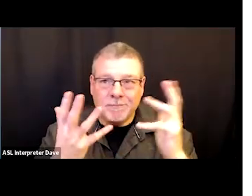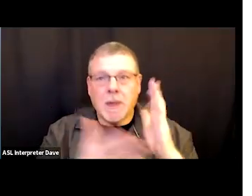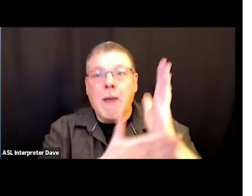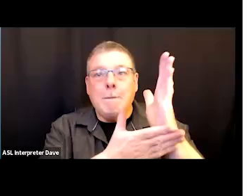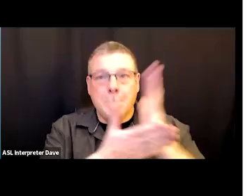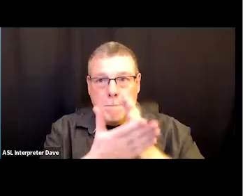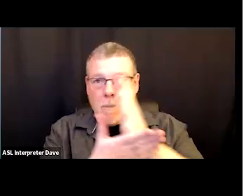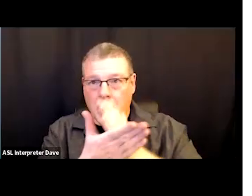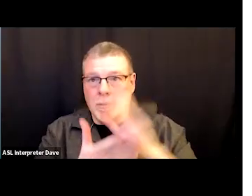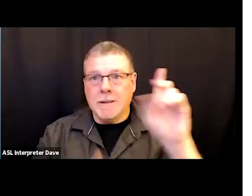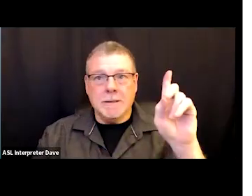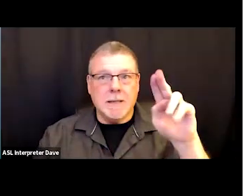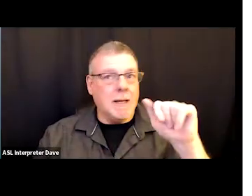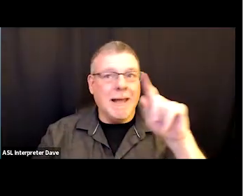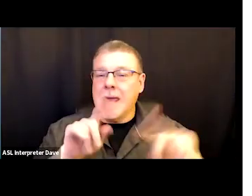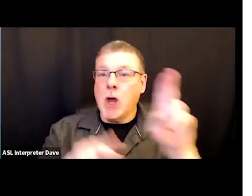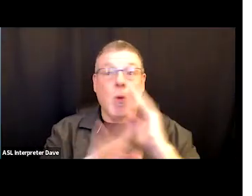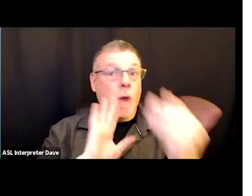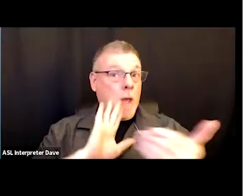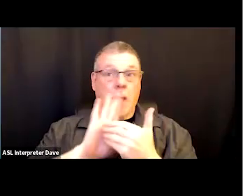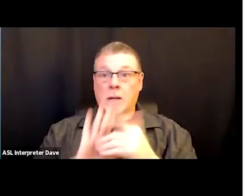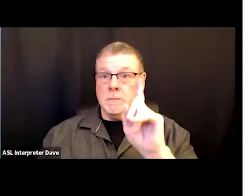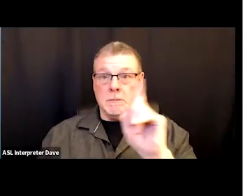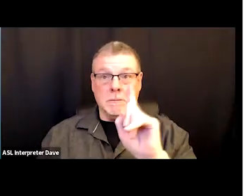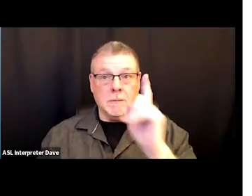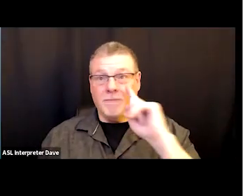that cannot be used against them for future crimes